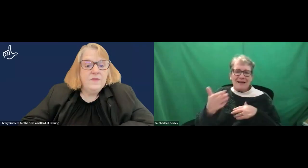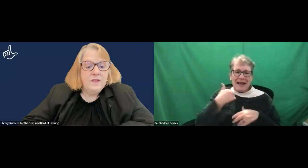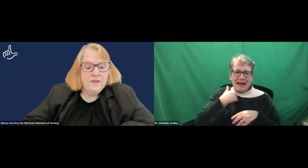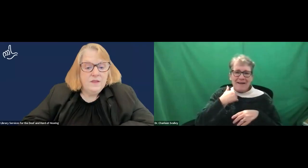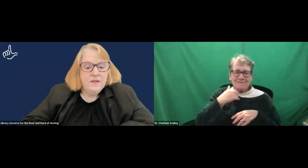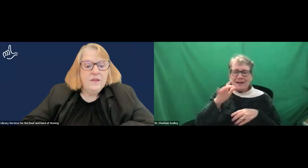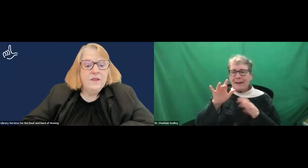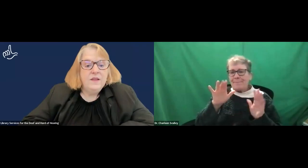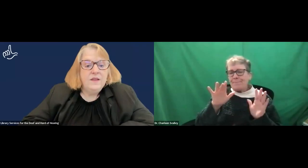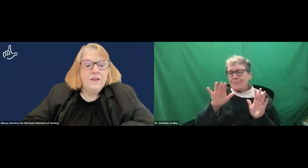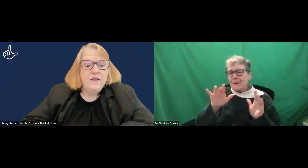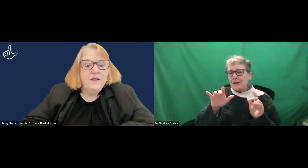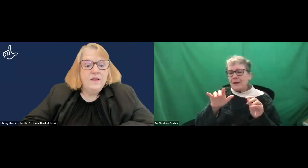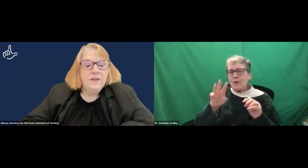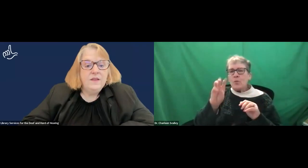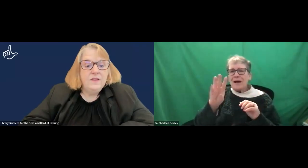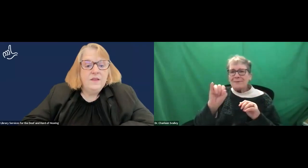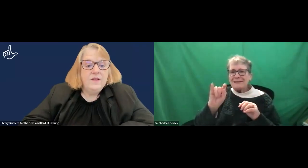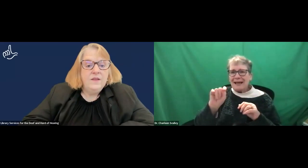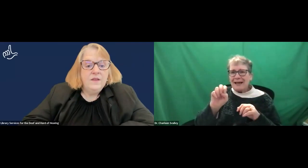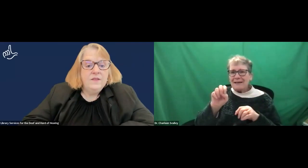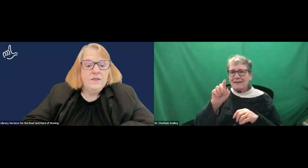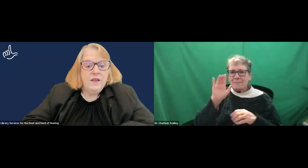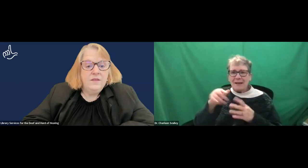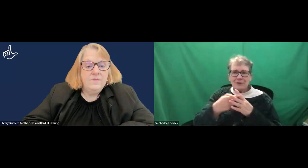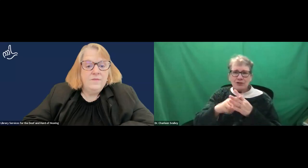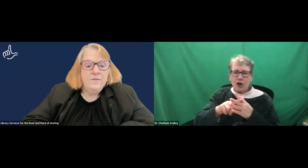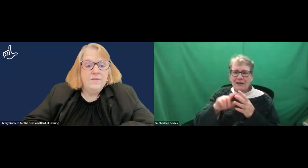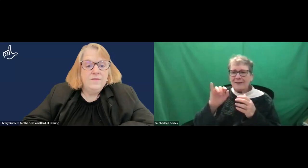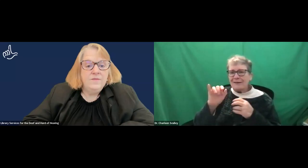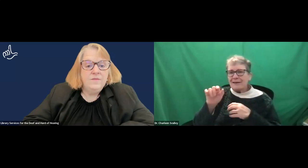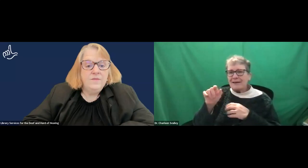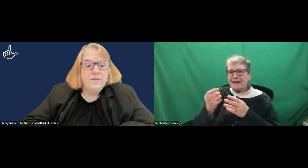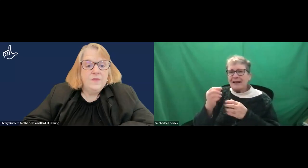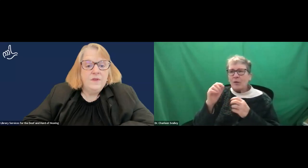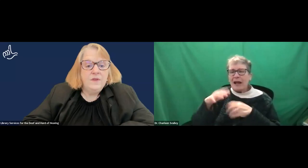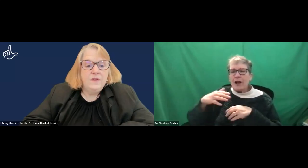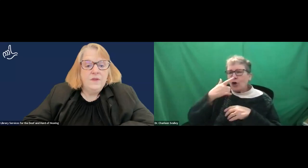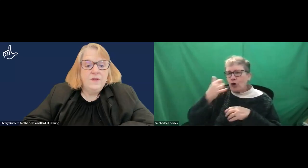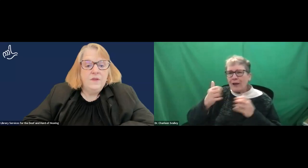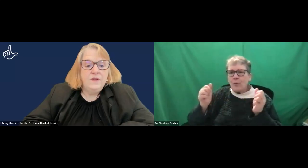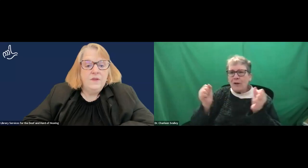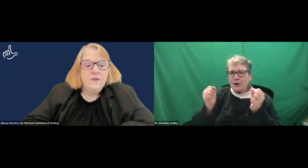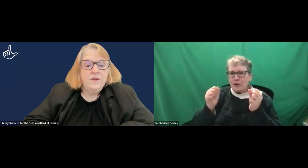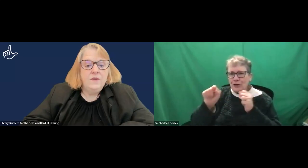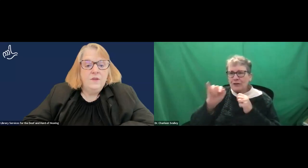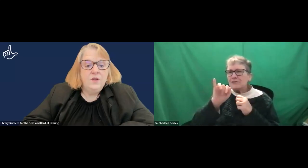[Interpreter for Dr. Charleen] Well, that's a great question. I-- thank you. I plan to start a website.